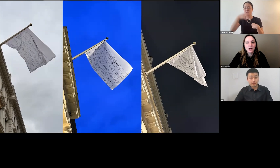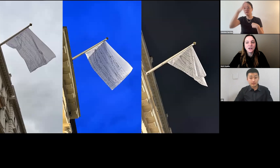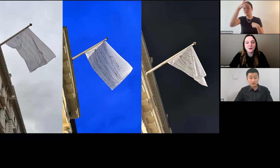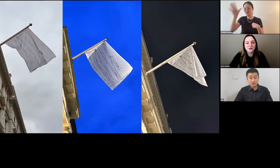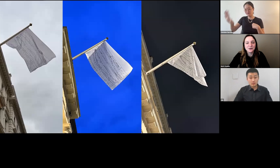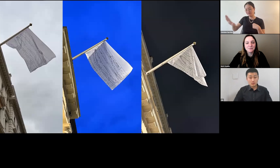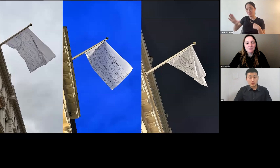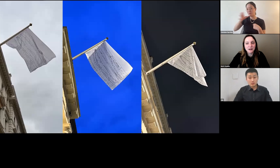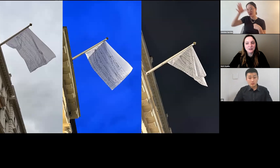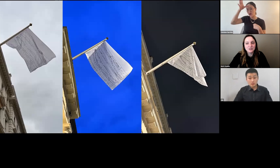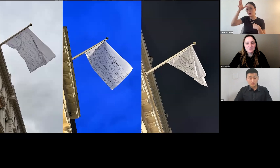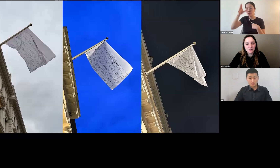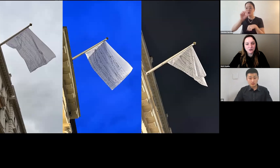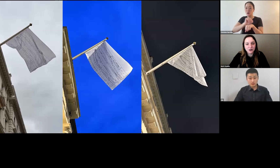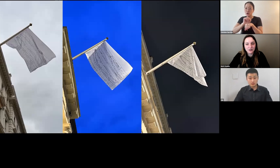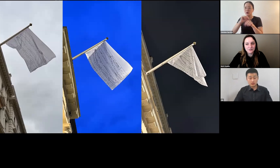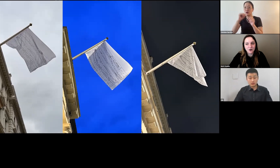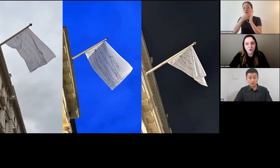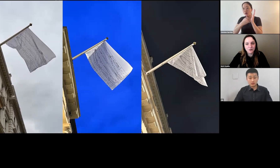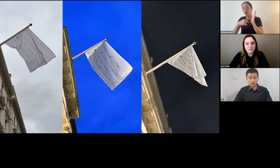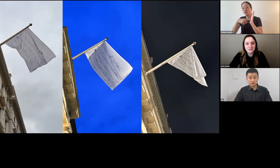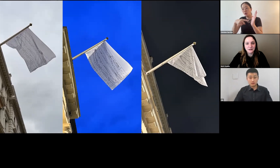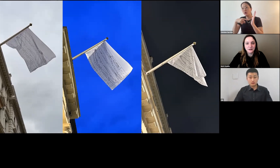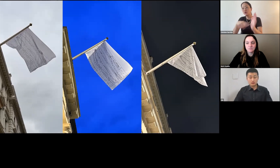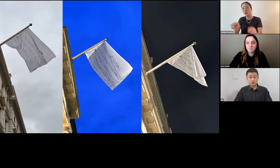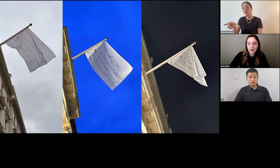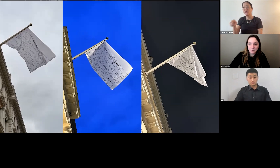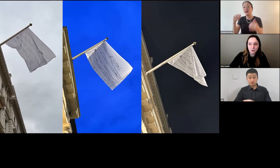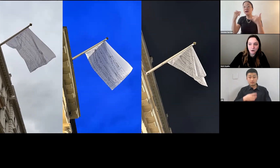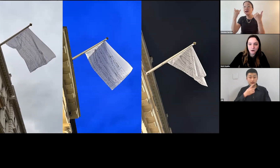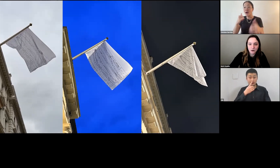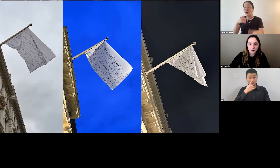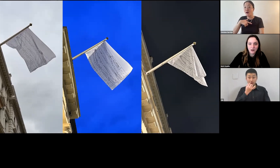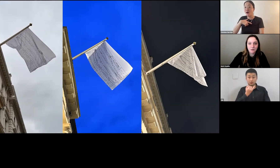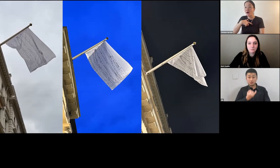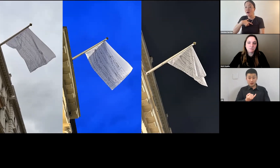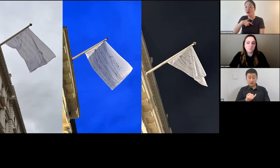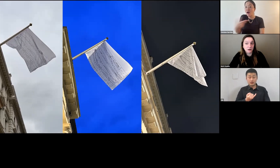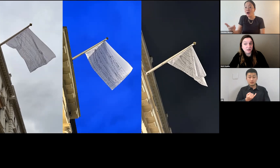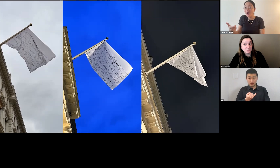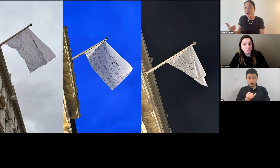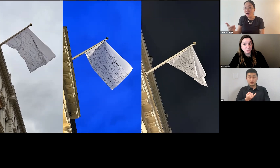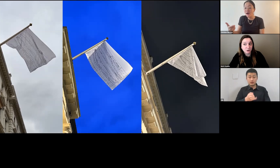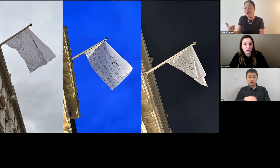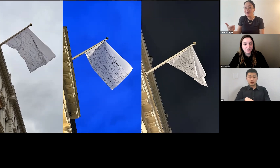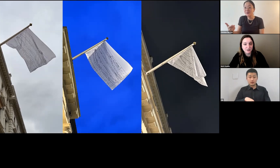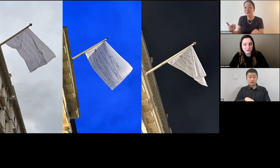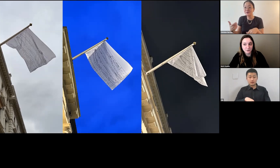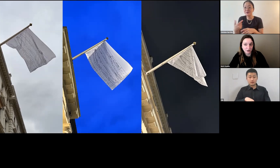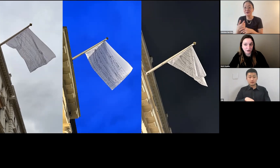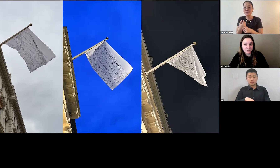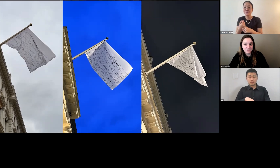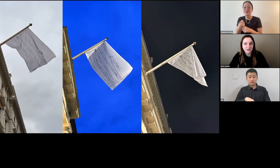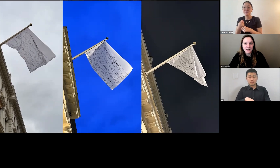You know, my daughter has always seen my work, my husband's work. He's also an artist,